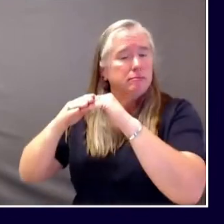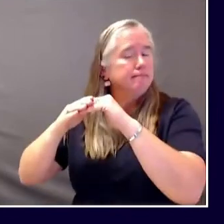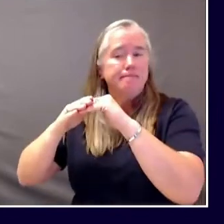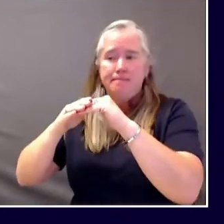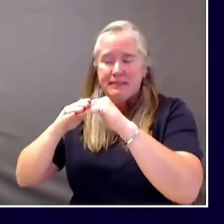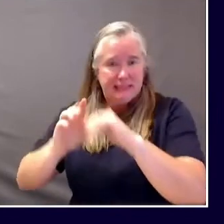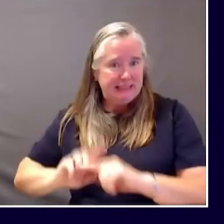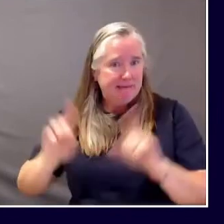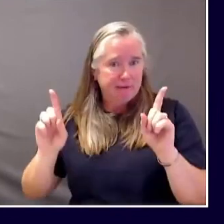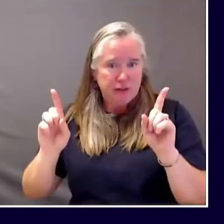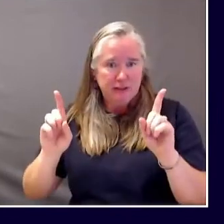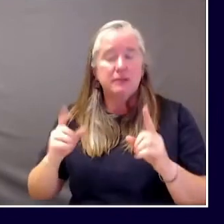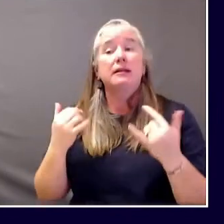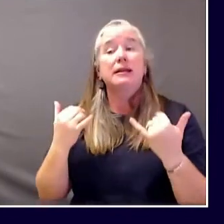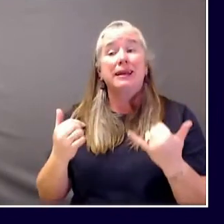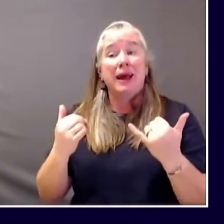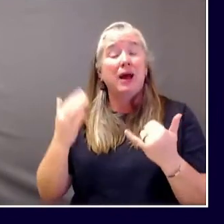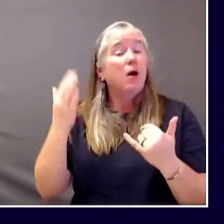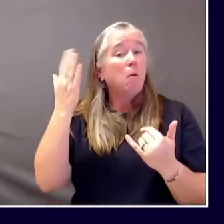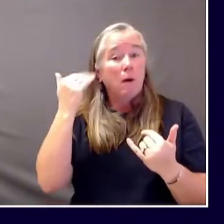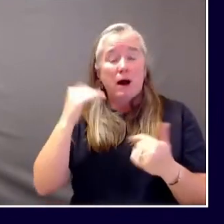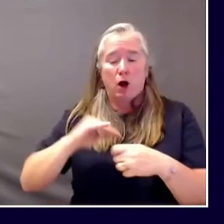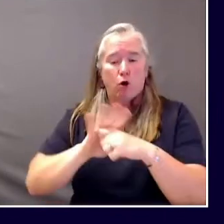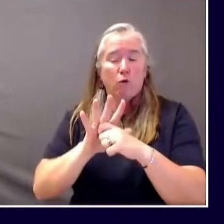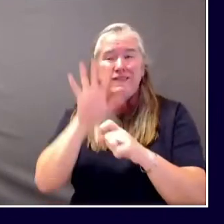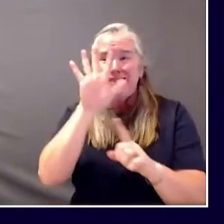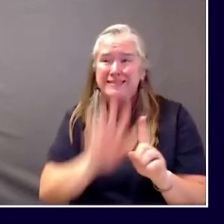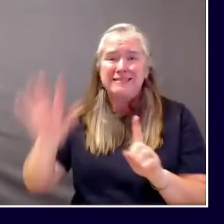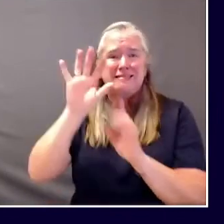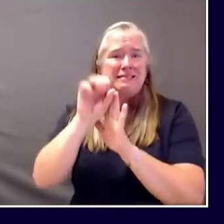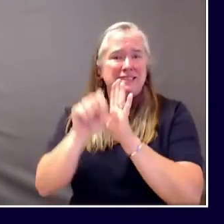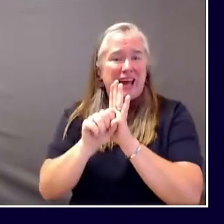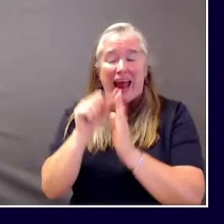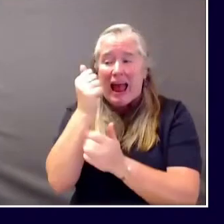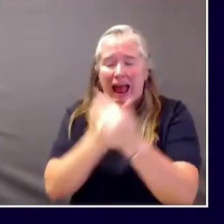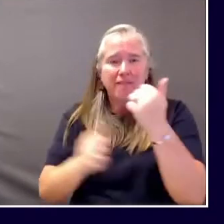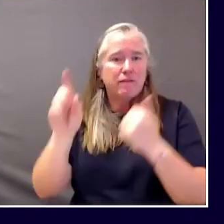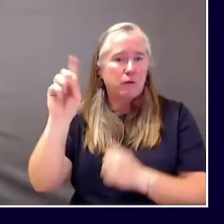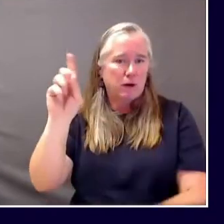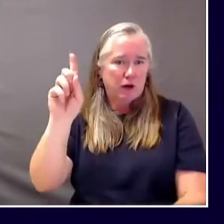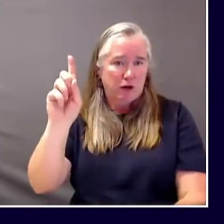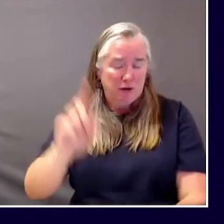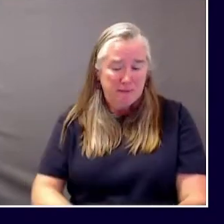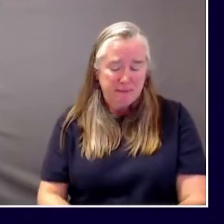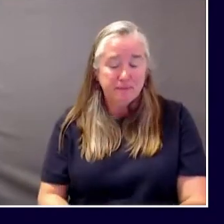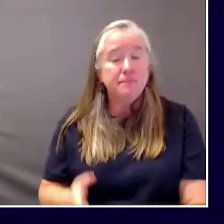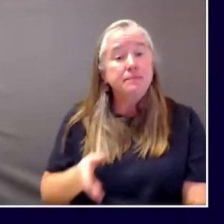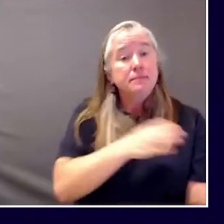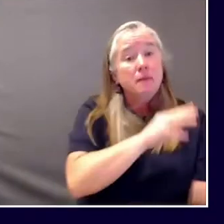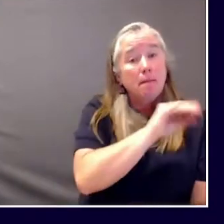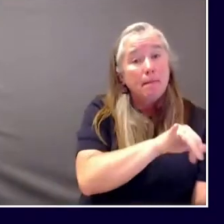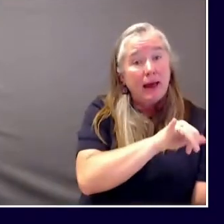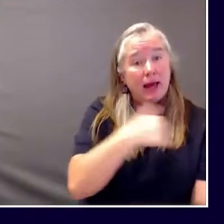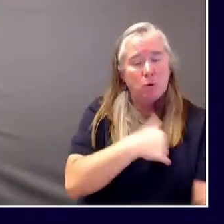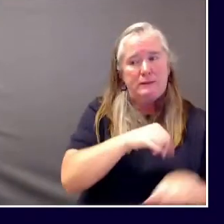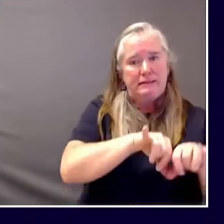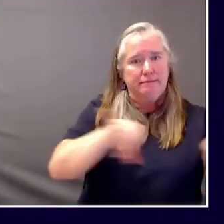that the virus is everywhere among us